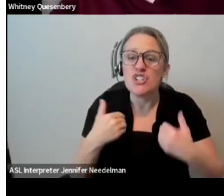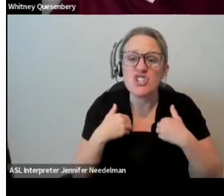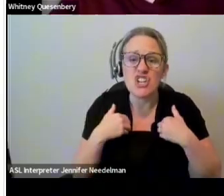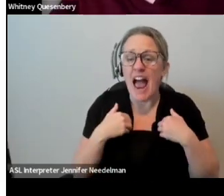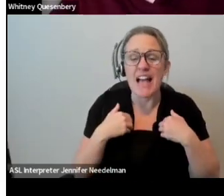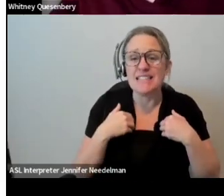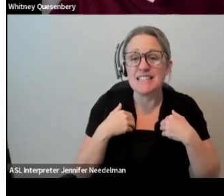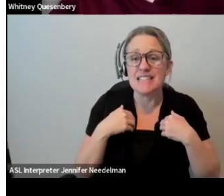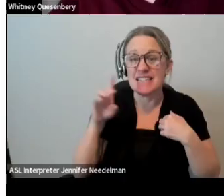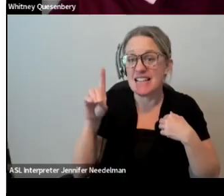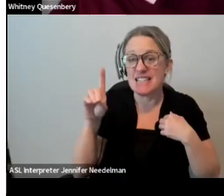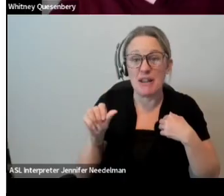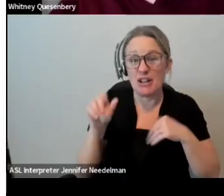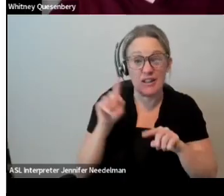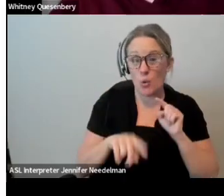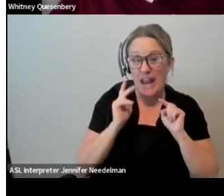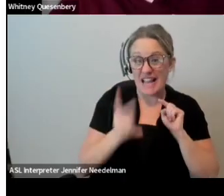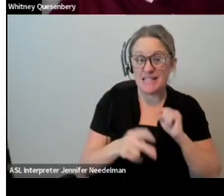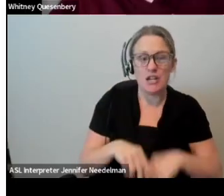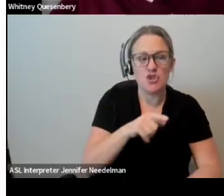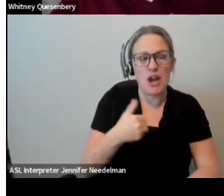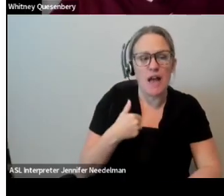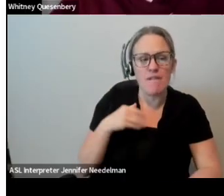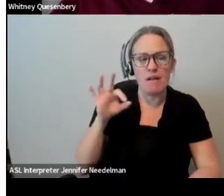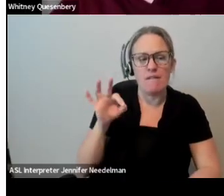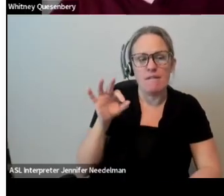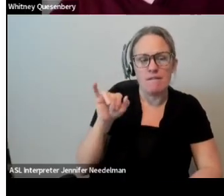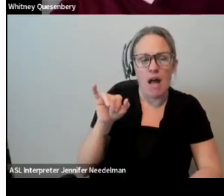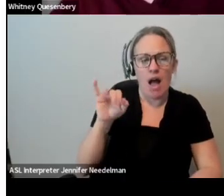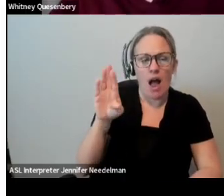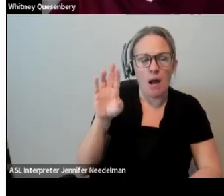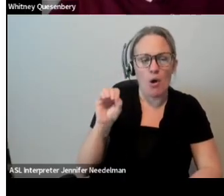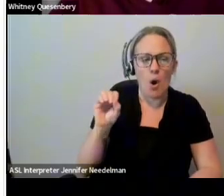which is that she's got fibromyalgia, so she's living with fatigue and pain.